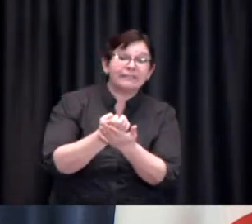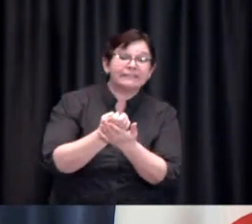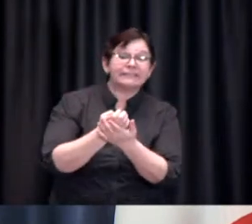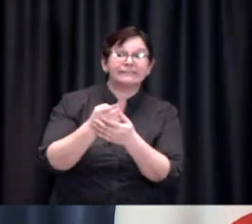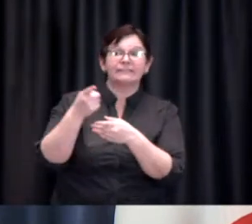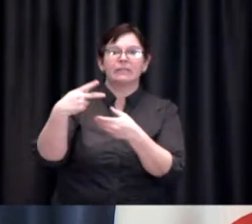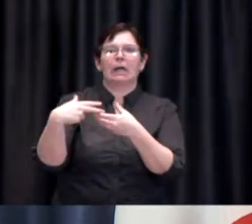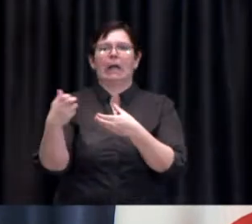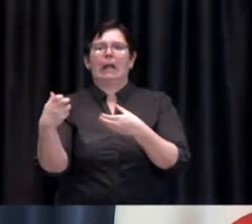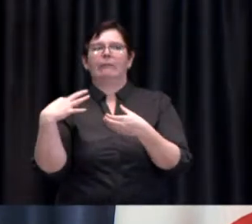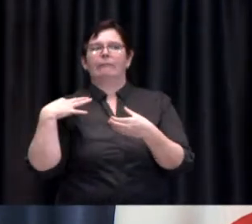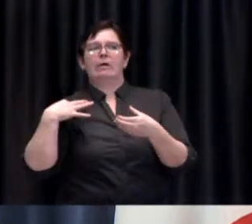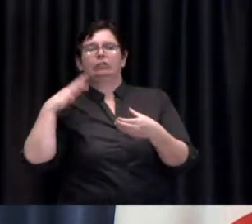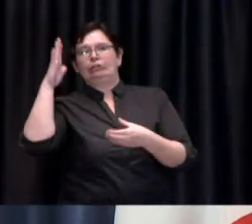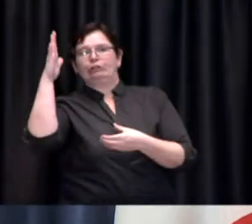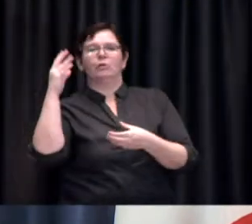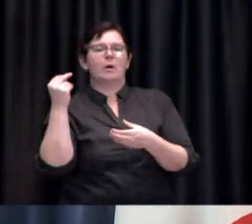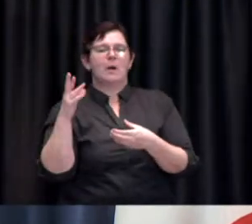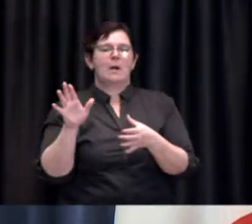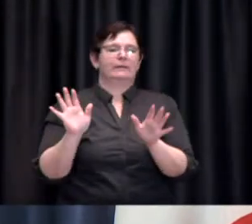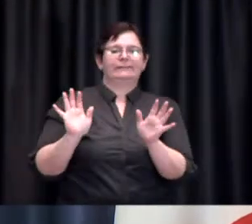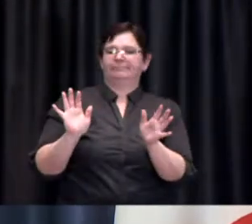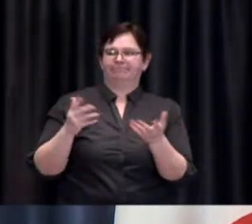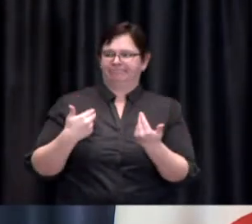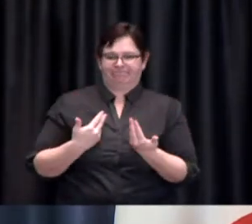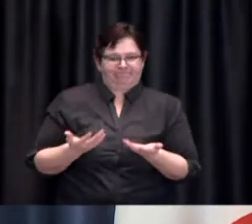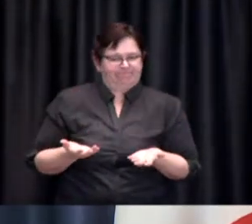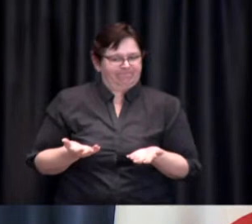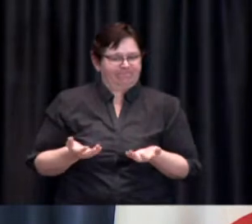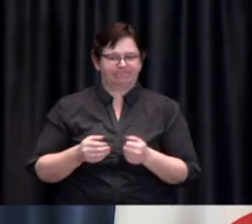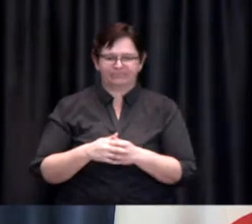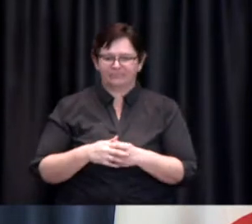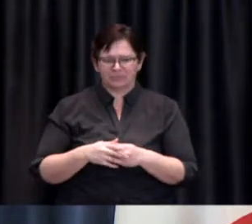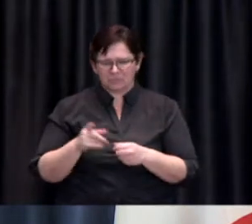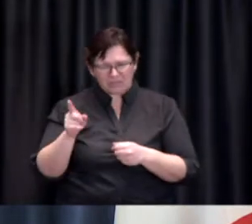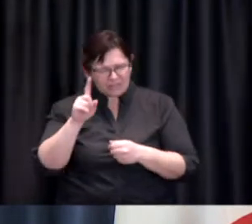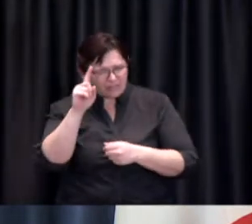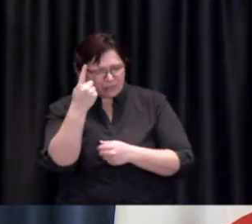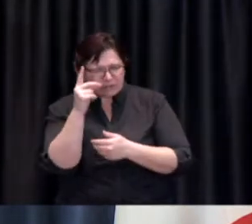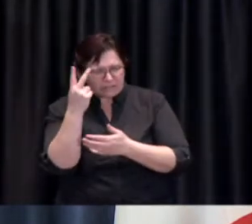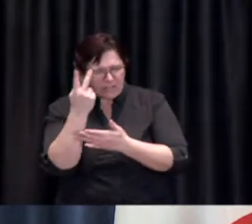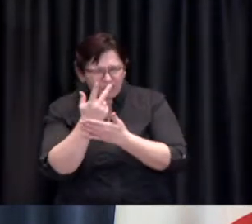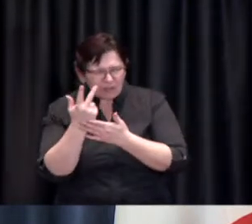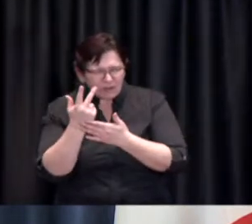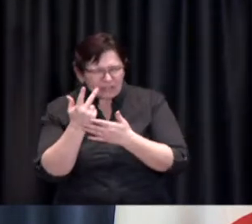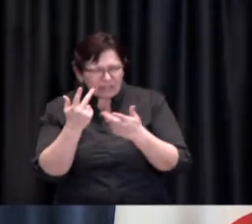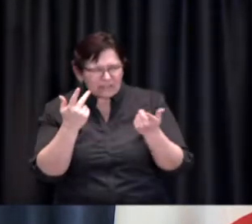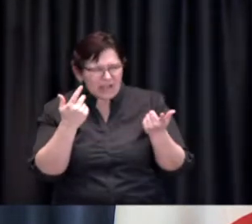Richard: Has anything surprised you in in the first couple weeks of this program anything that that you've learned or anything that's come out of it that you haven't expected you didn't expect?